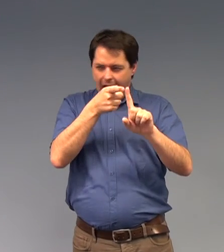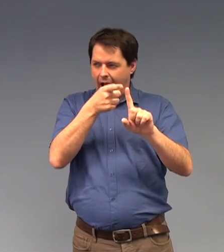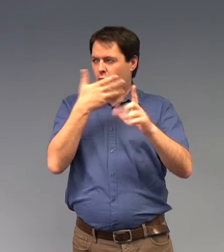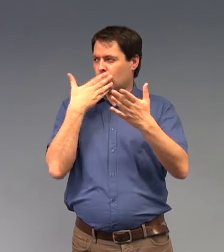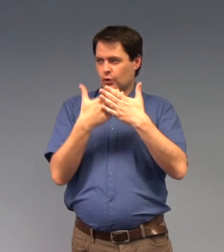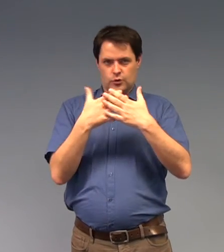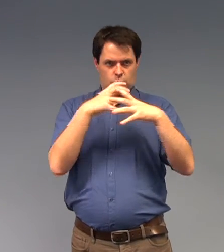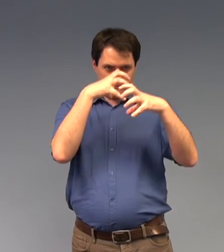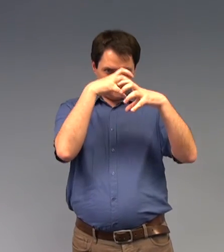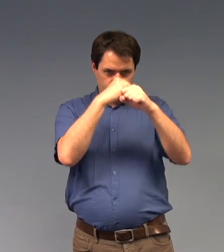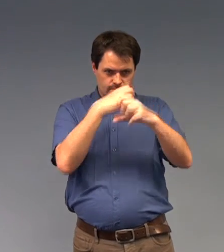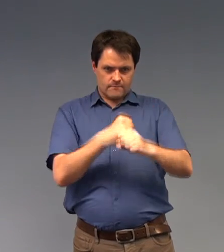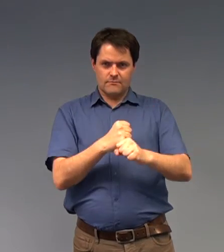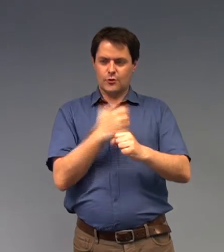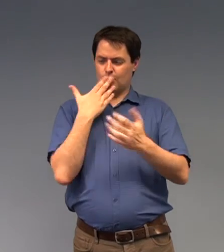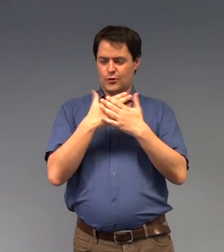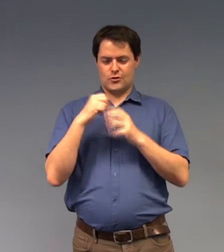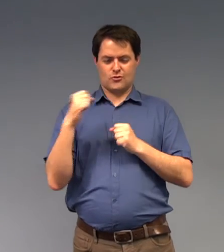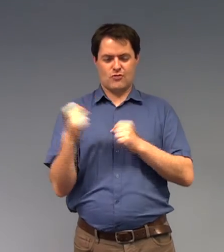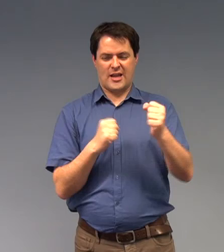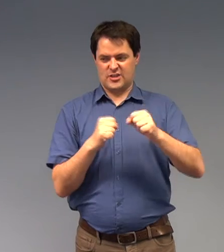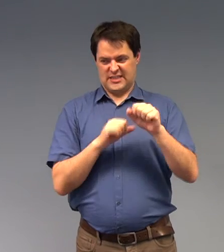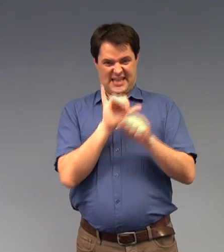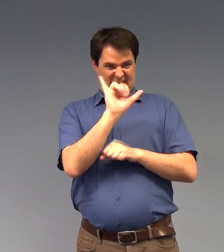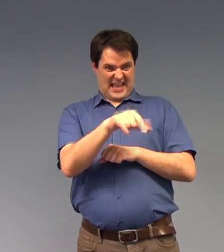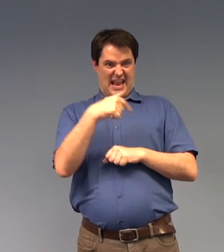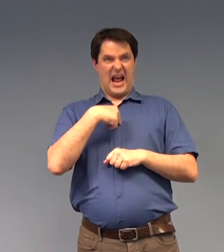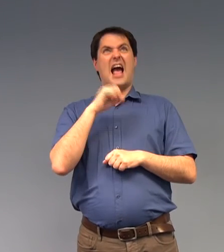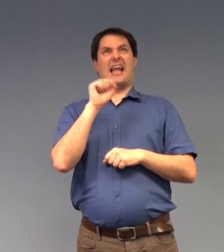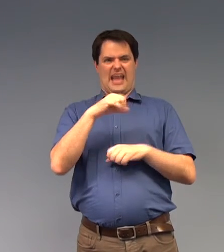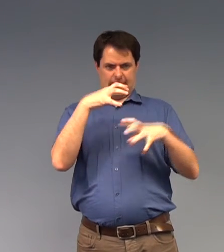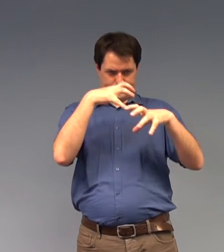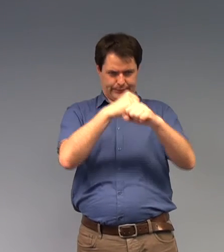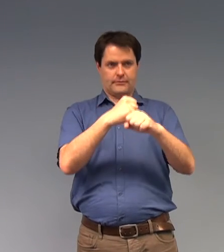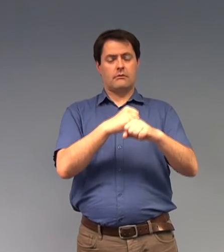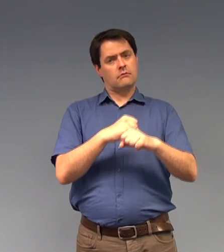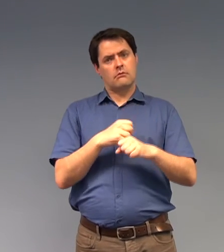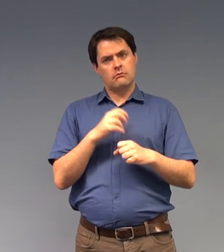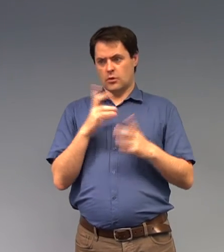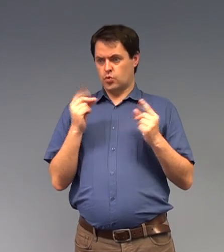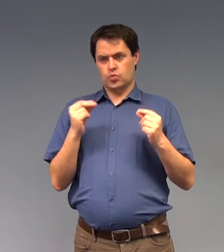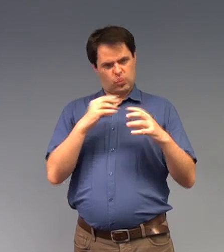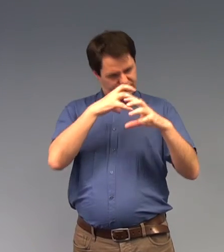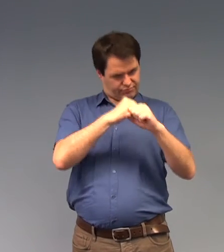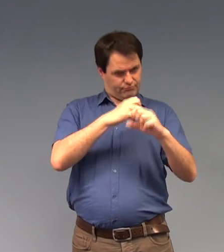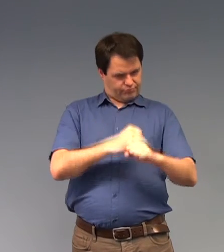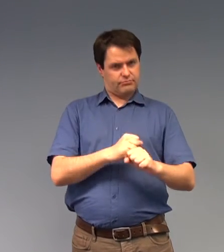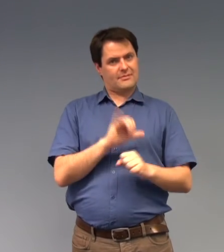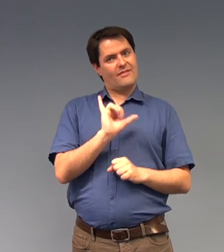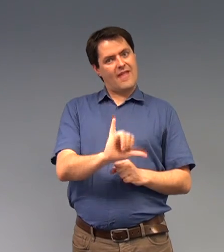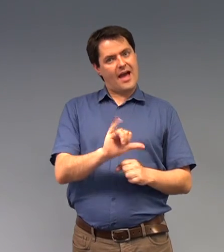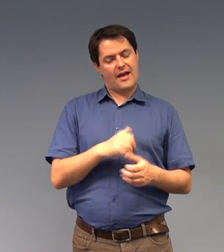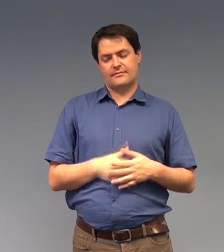They knew that they could make some impoverishments, and they used that strategy to maximum effect.